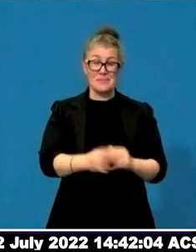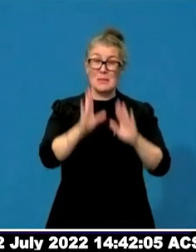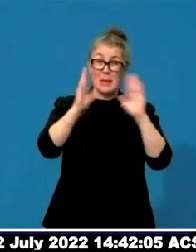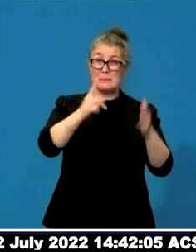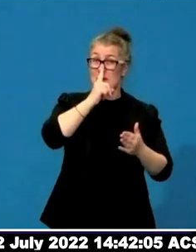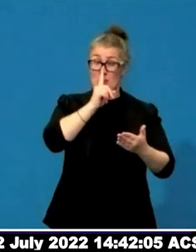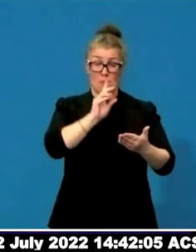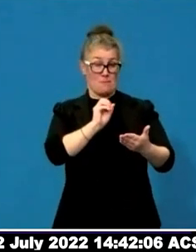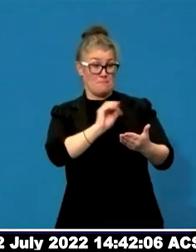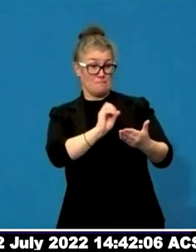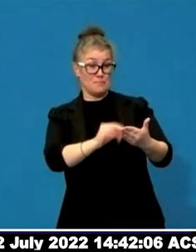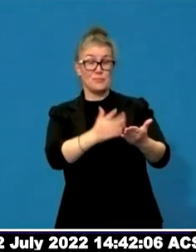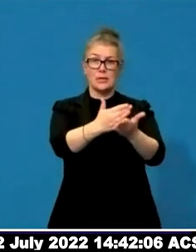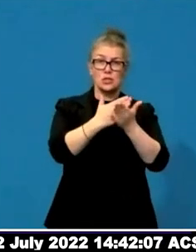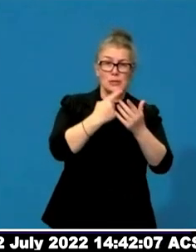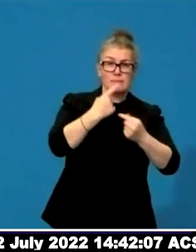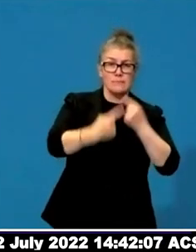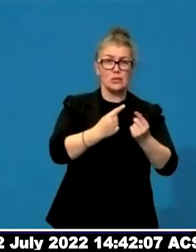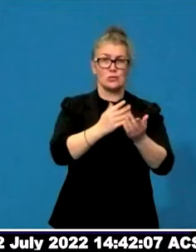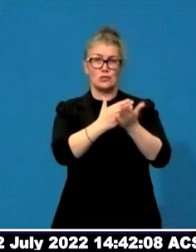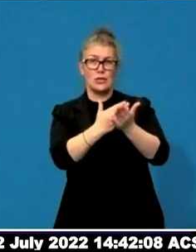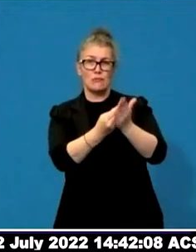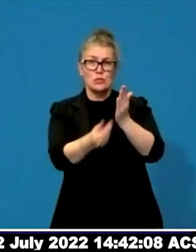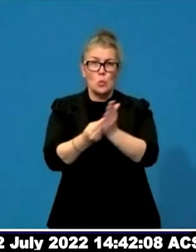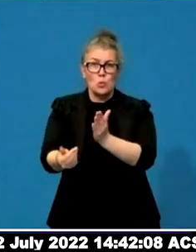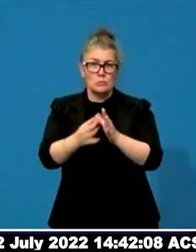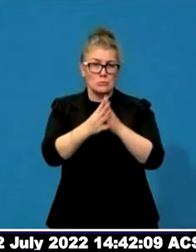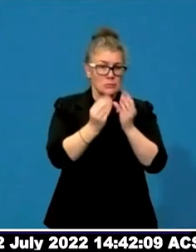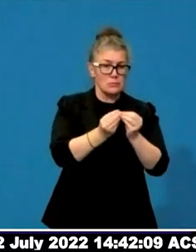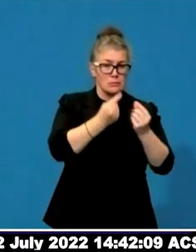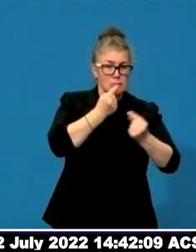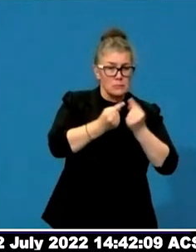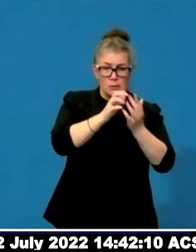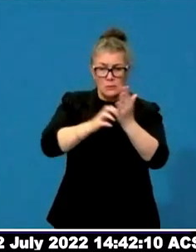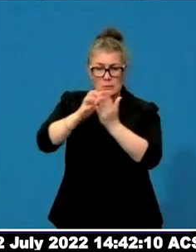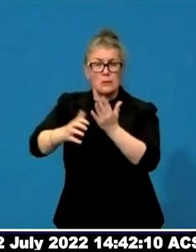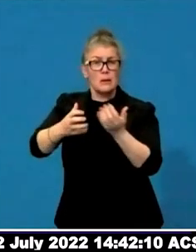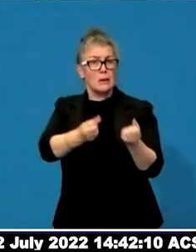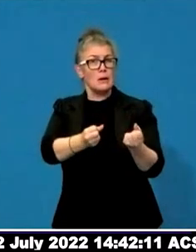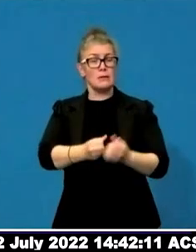share their information and their resources freely. And do I take it that the people sharing information